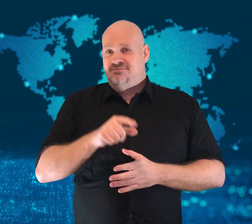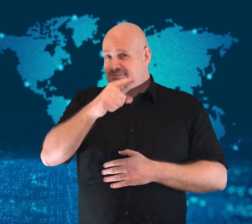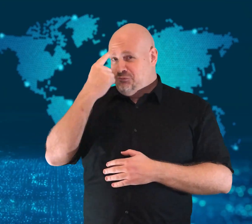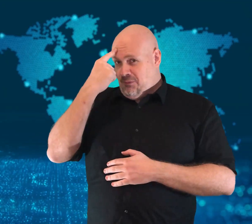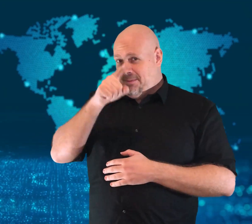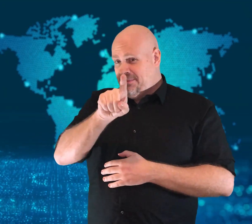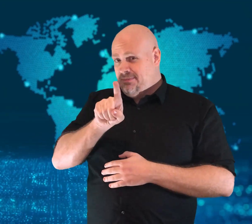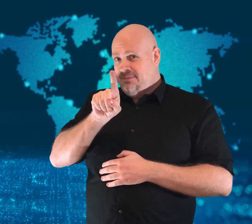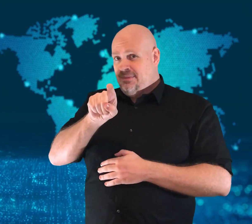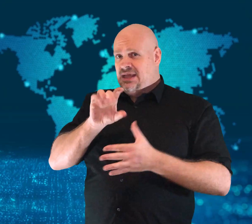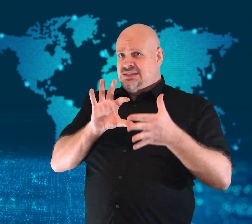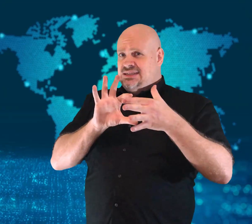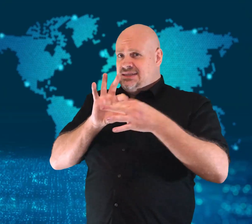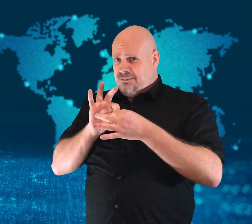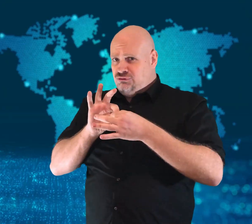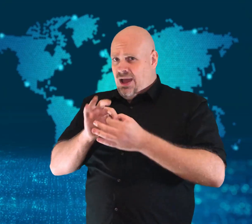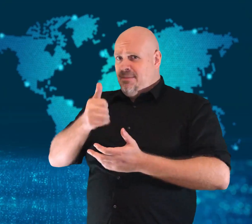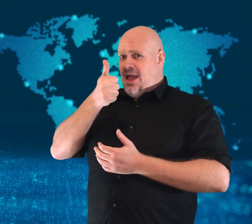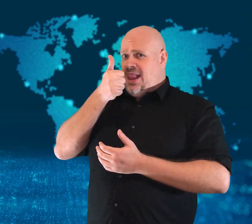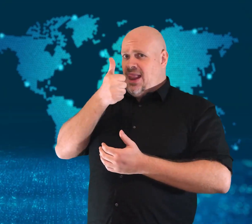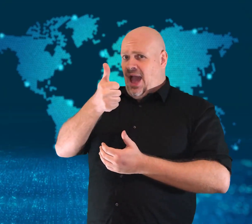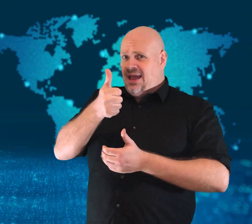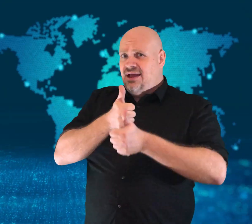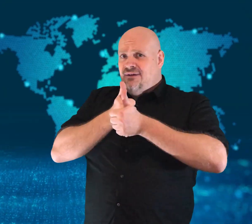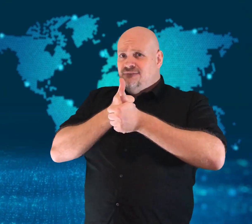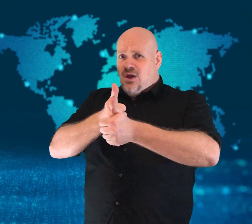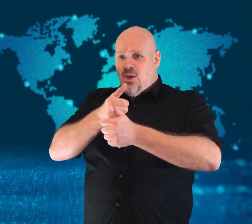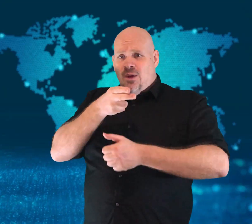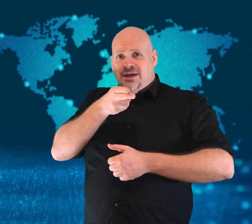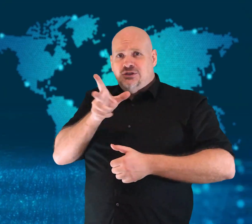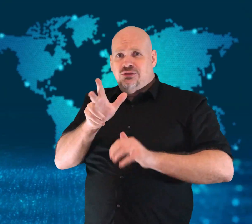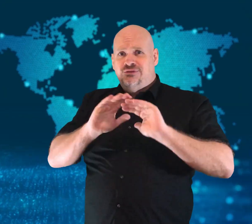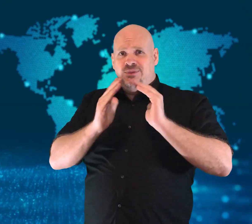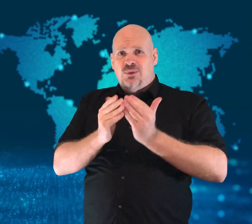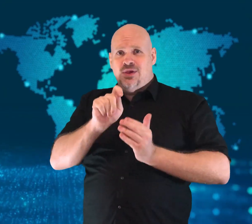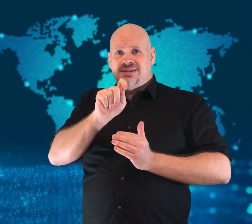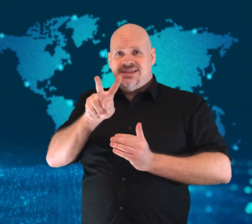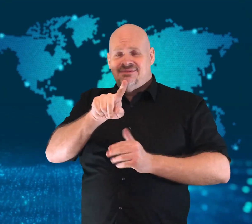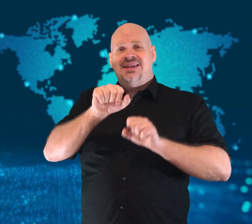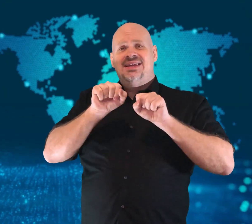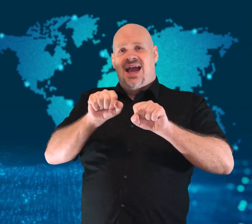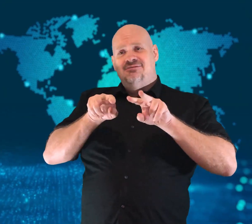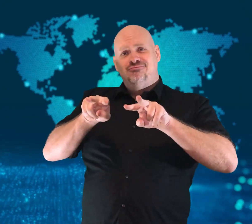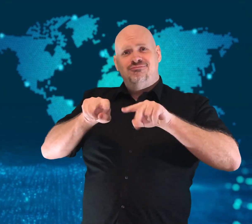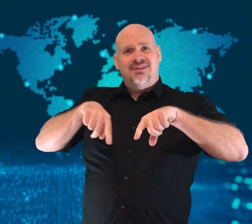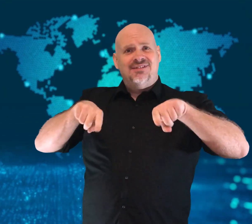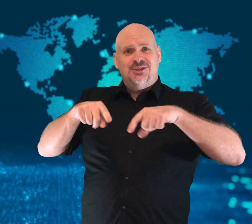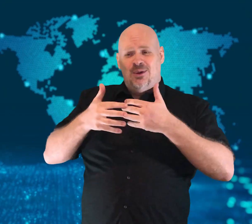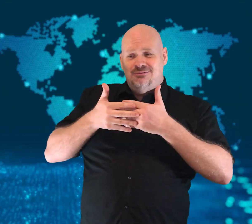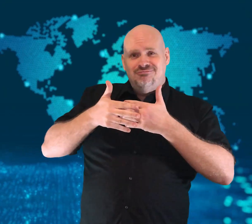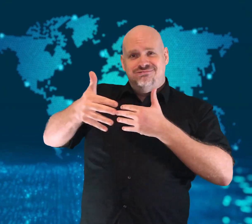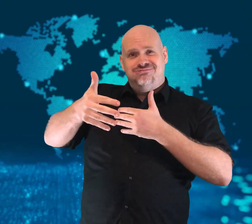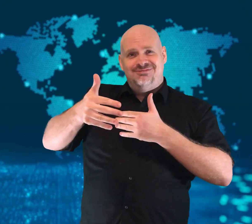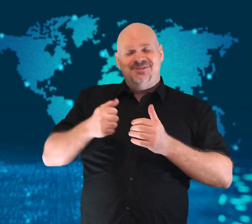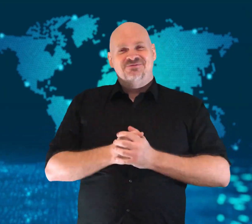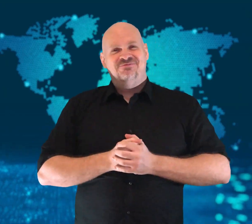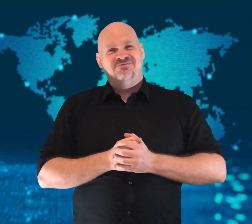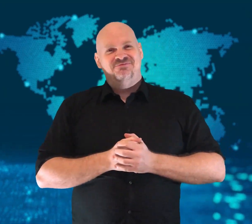Don’t forget to subscribe, like, and follow H3 World TV to get new video updates!